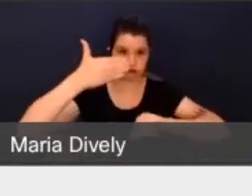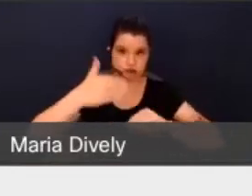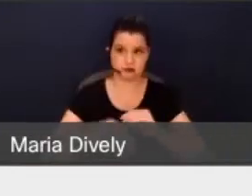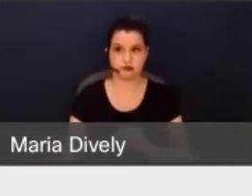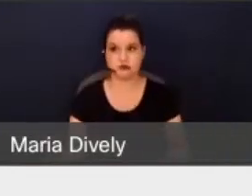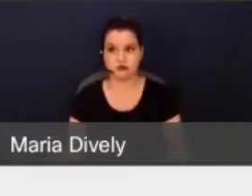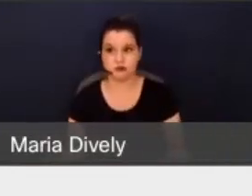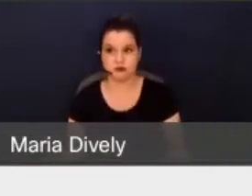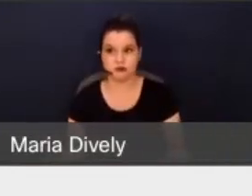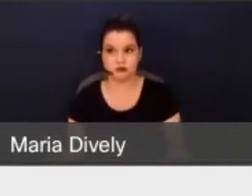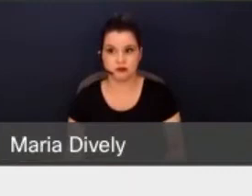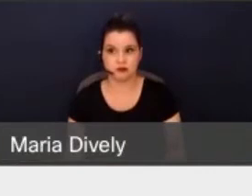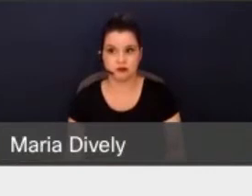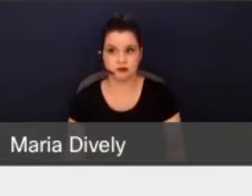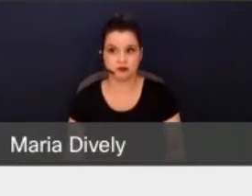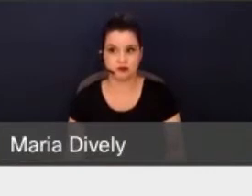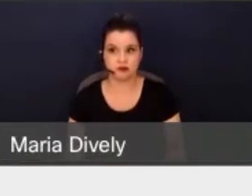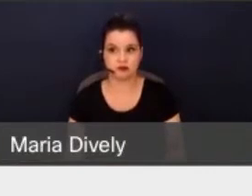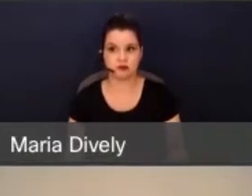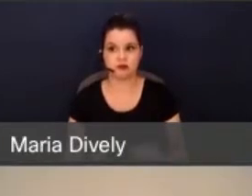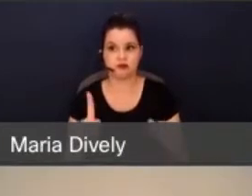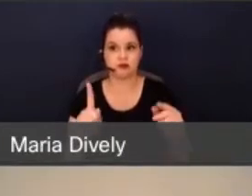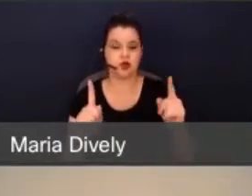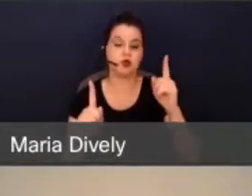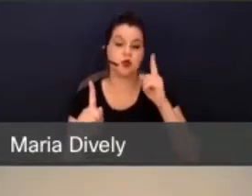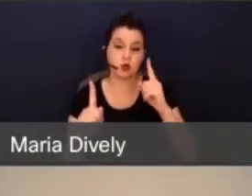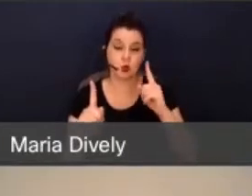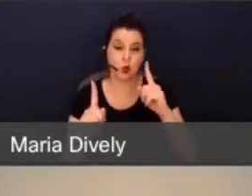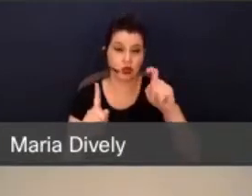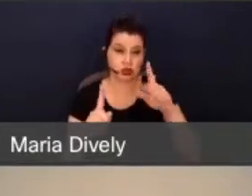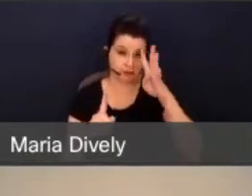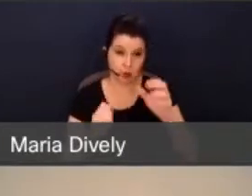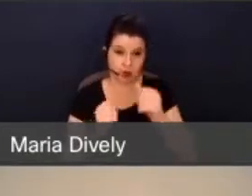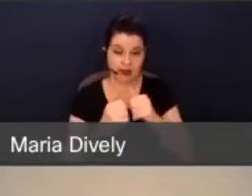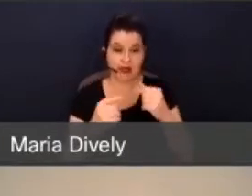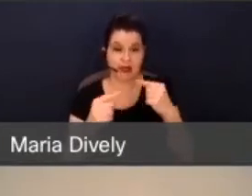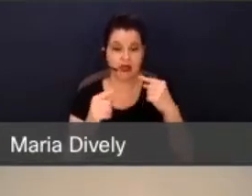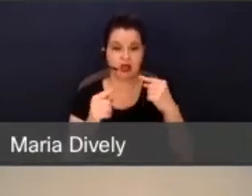Um, templates when they're created should have been created in the proper order.